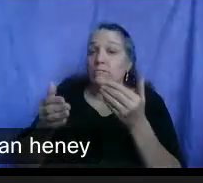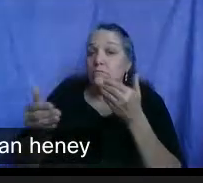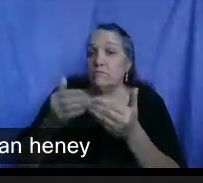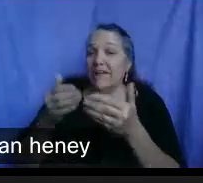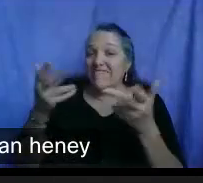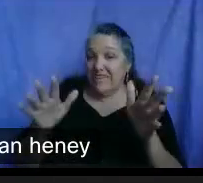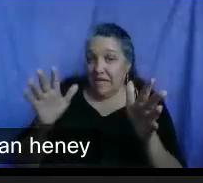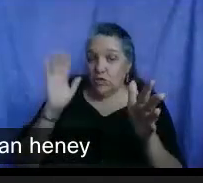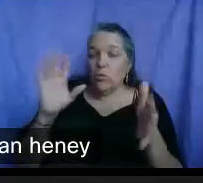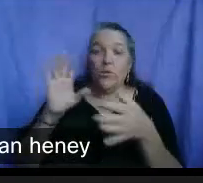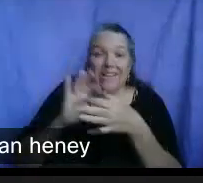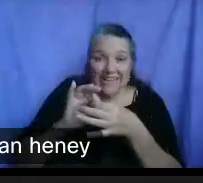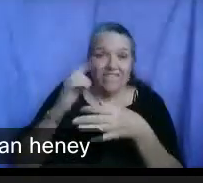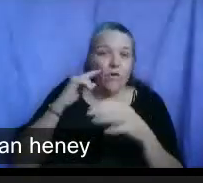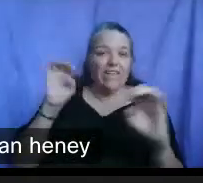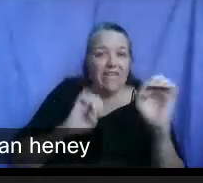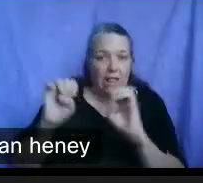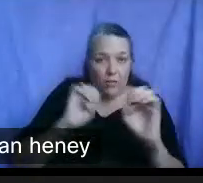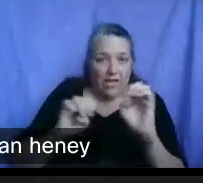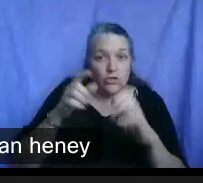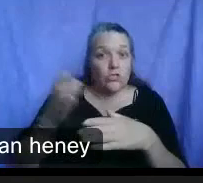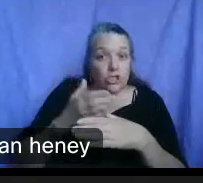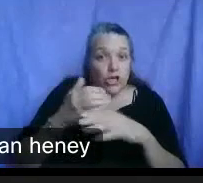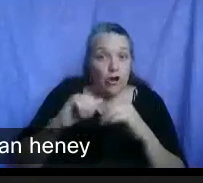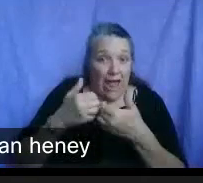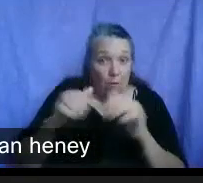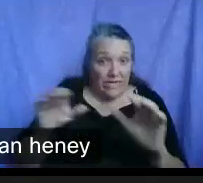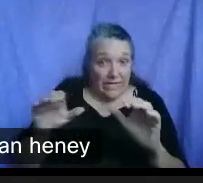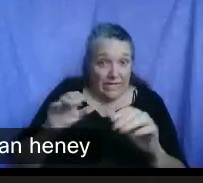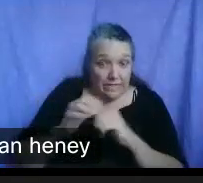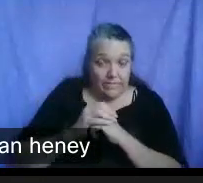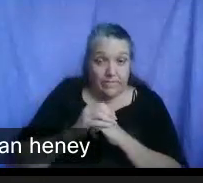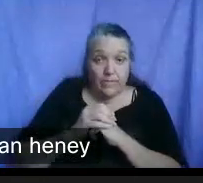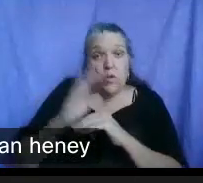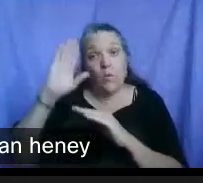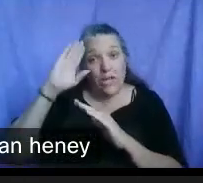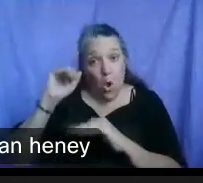to our evaluation so you can tell us how we did today. We hope you'll take the time to complete,